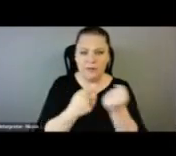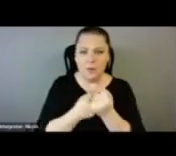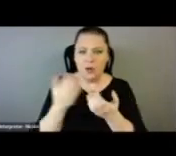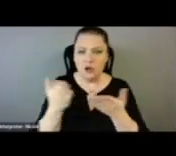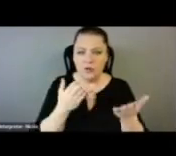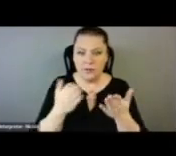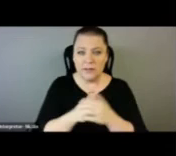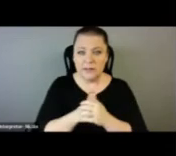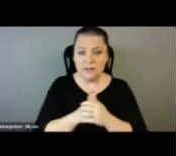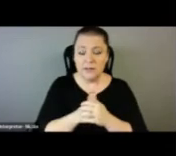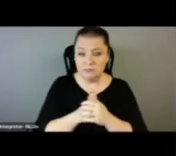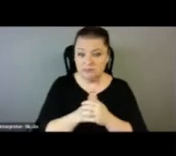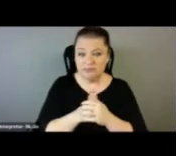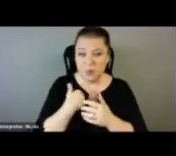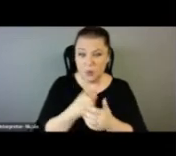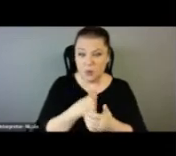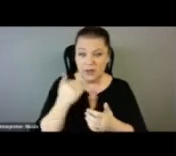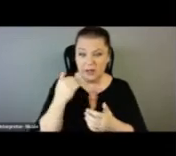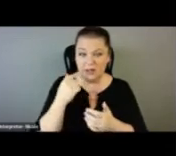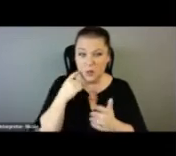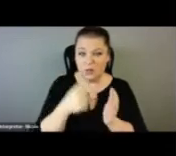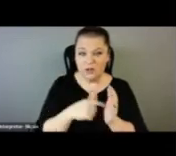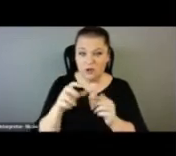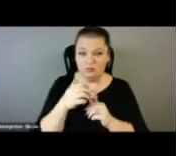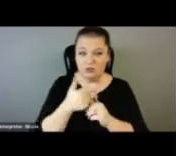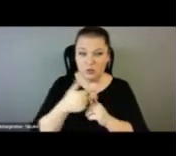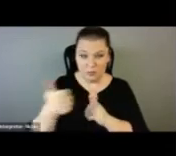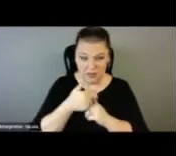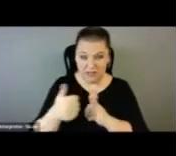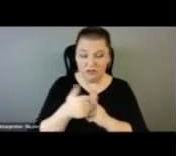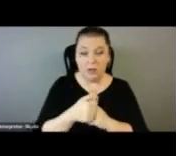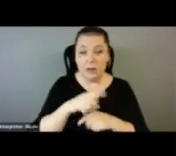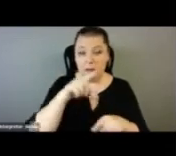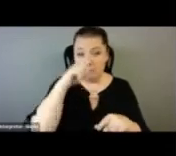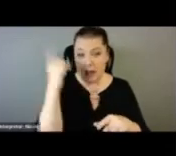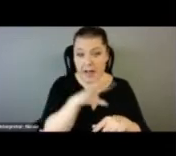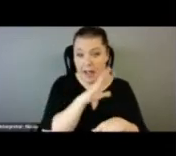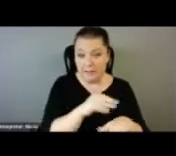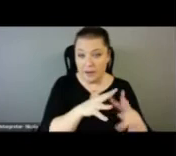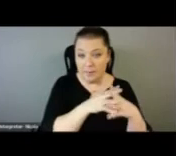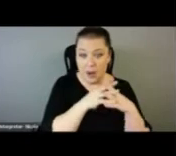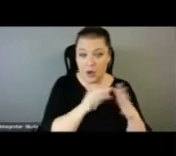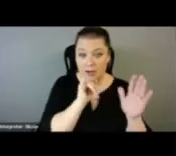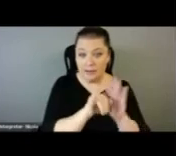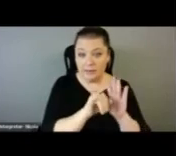the other one we noted too, was transportation. So Black and African Americans identify transportation as a barrier at